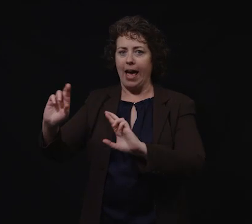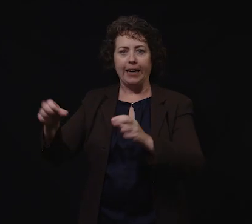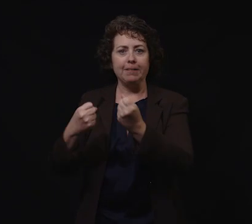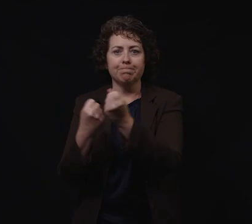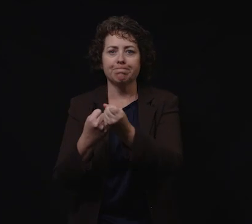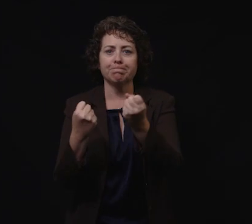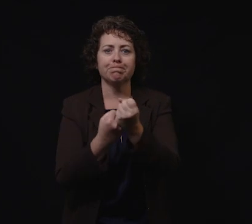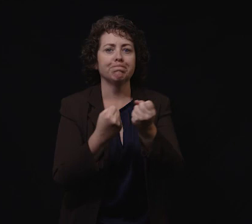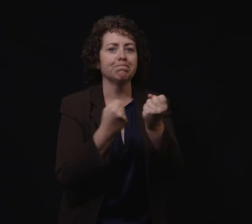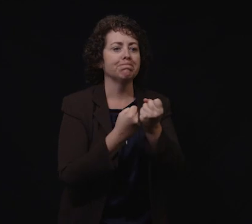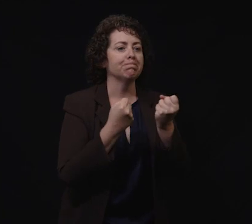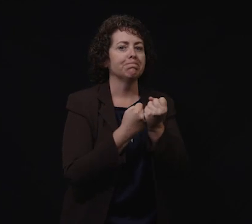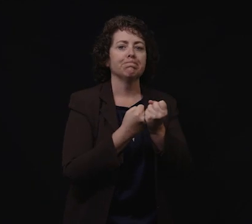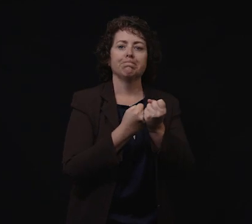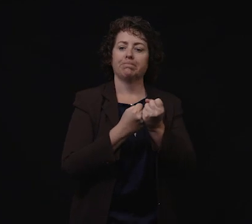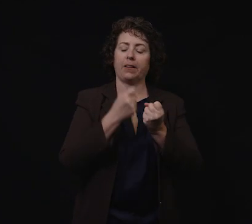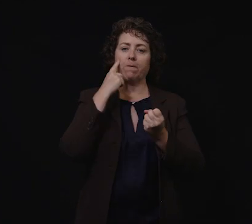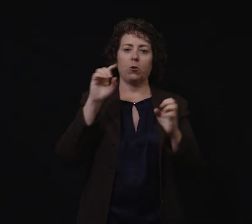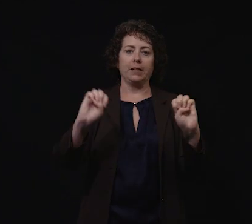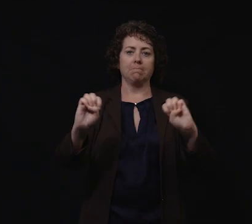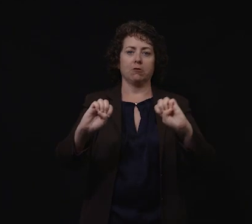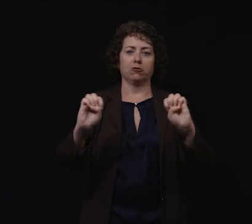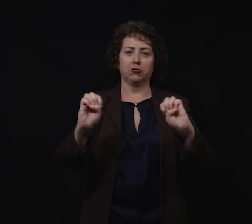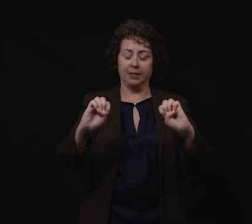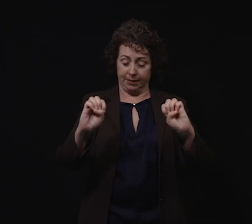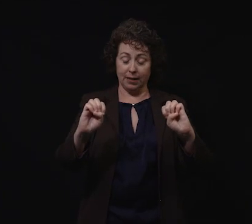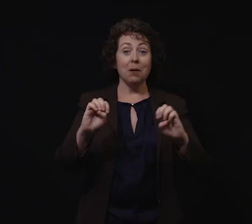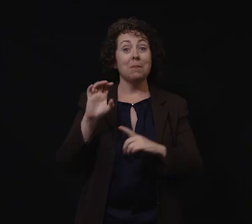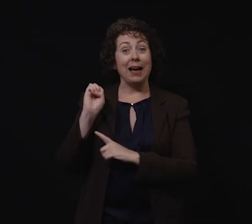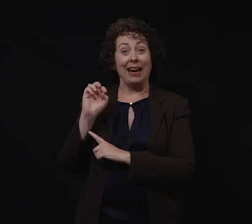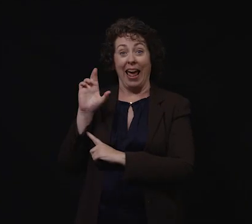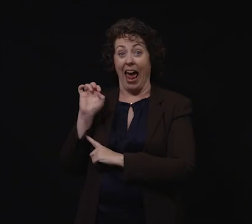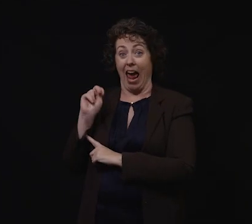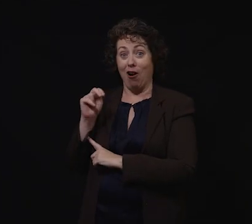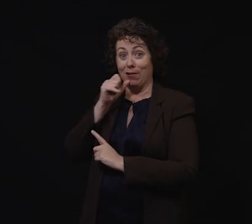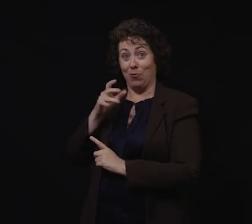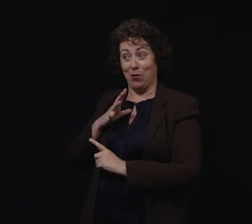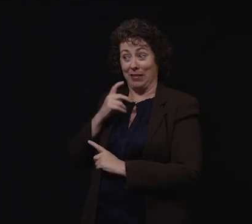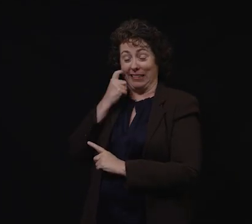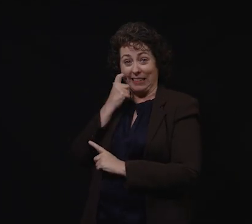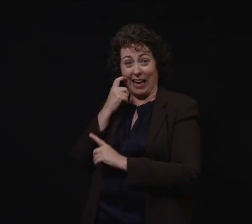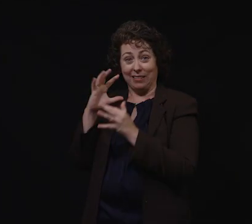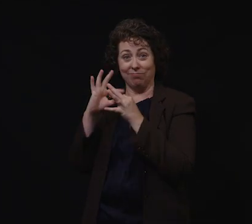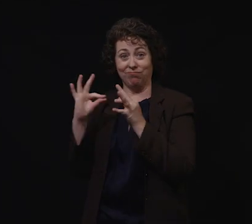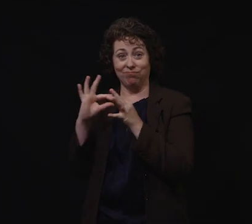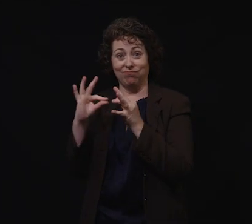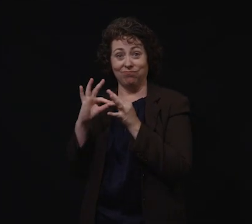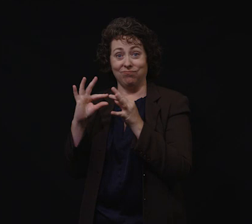In times of emergency, but as Aaron just told you it is incumbent upon